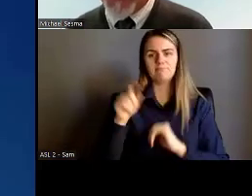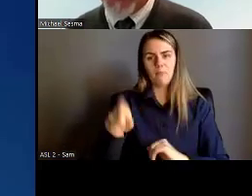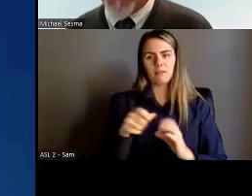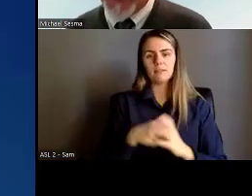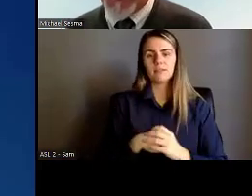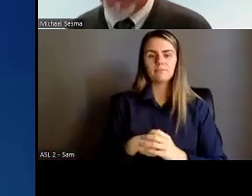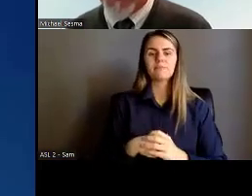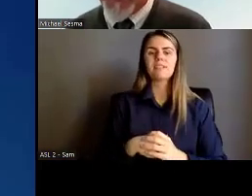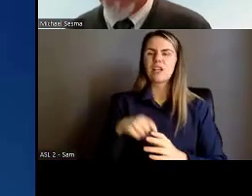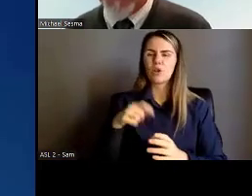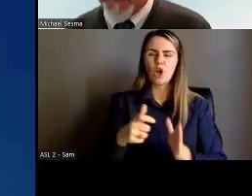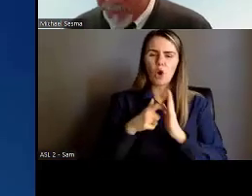to get the process started.